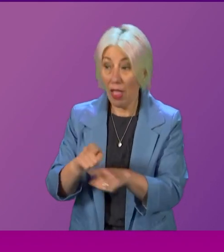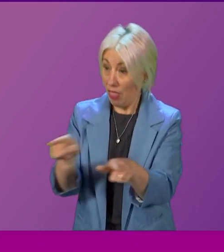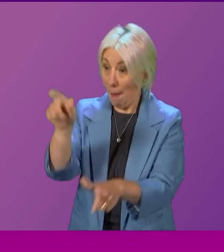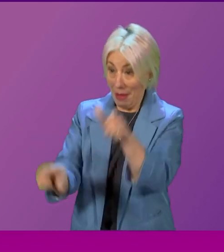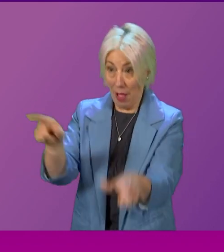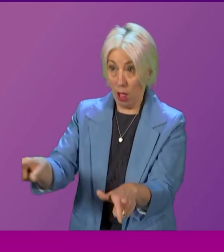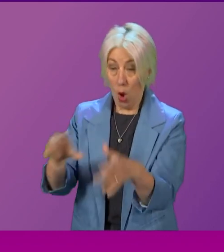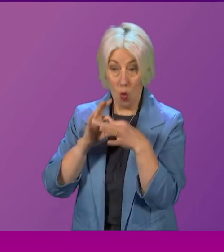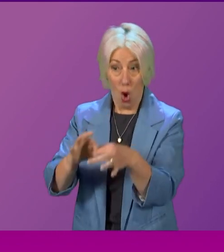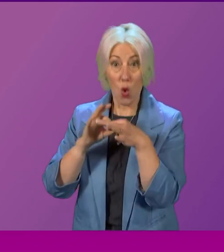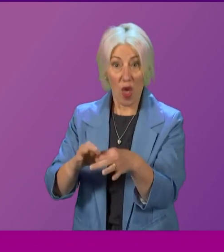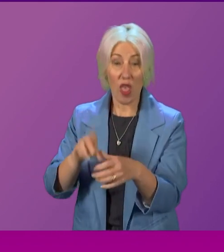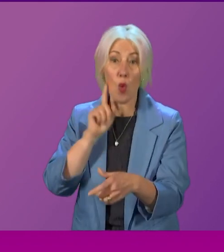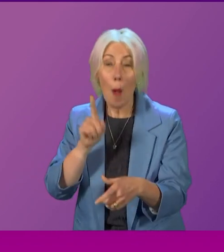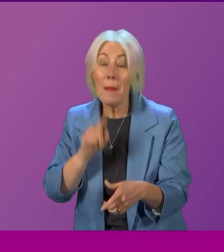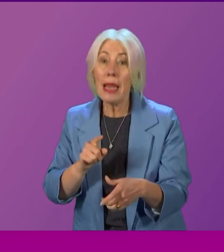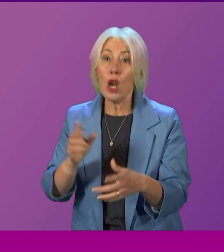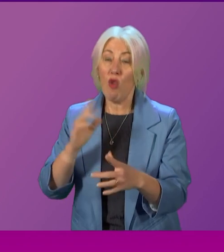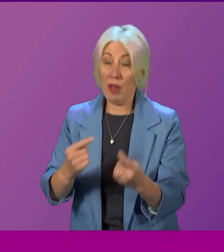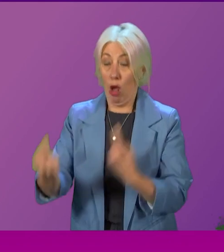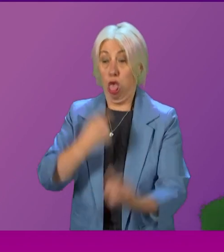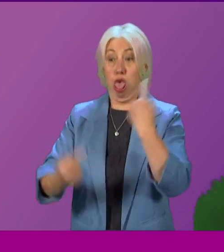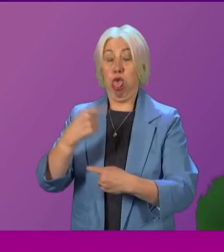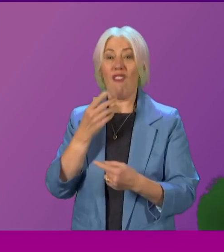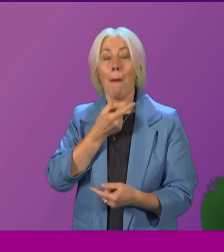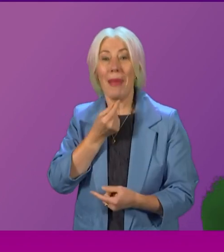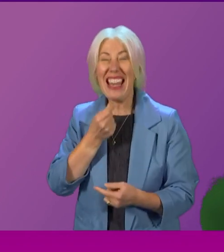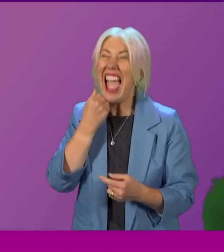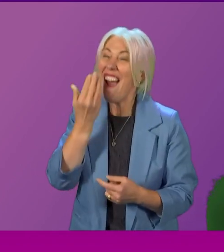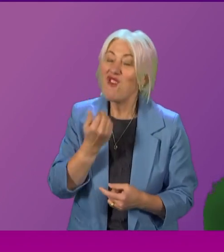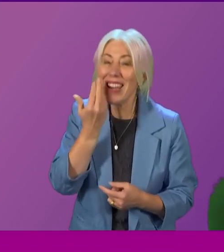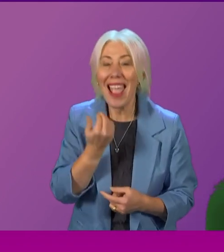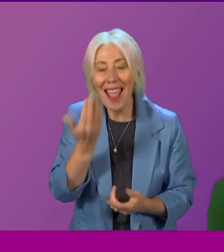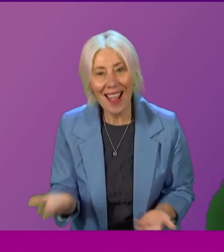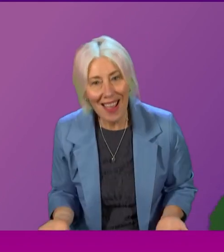week with women who are subject to male violence.